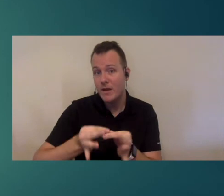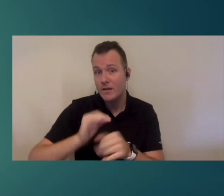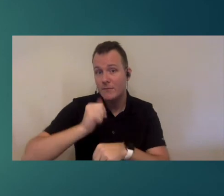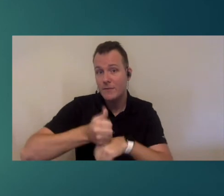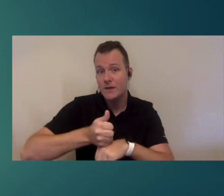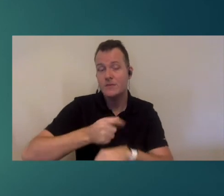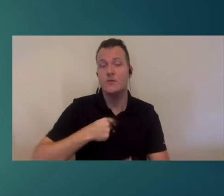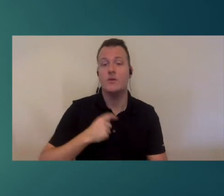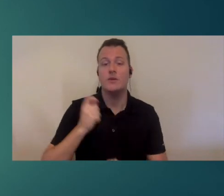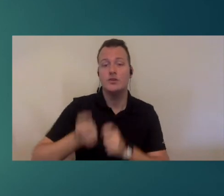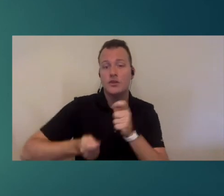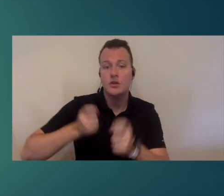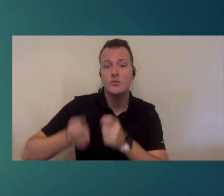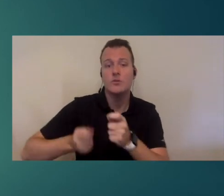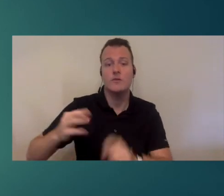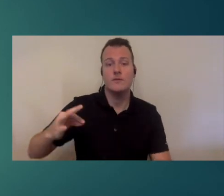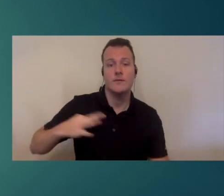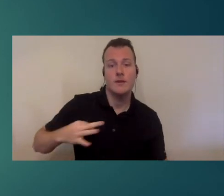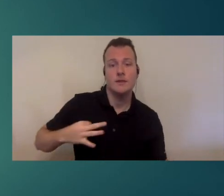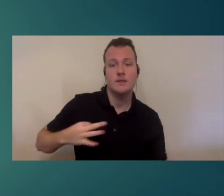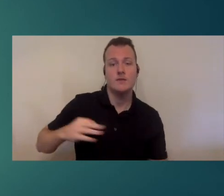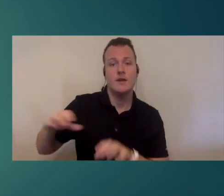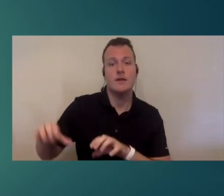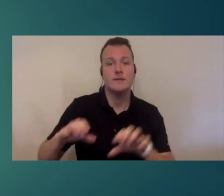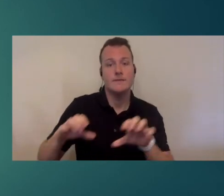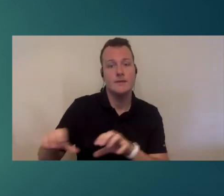charitable volunteer activities, or should you stay away from things like